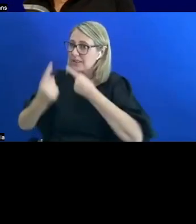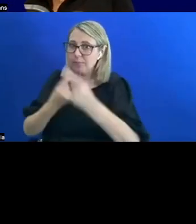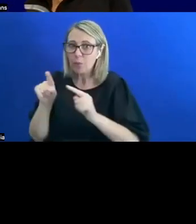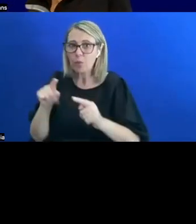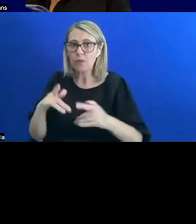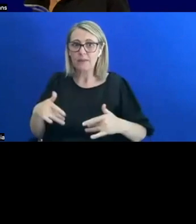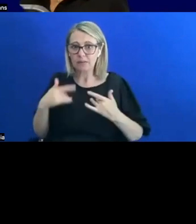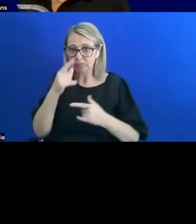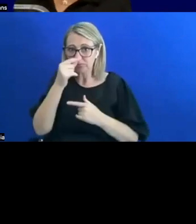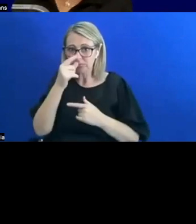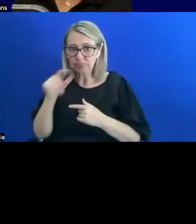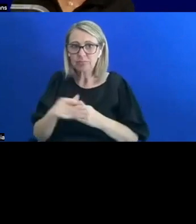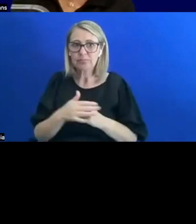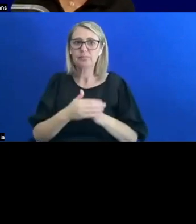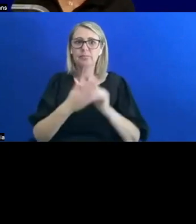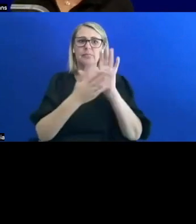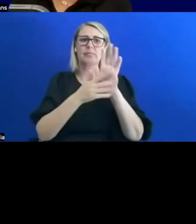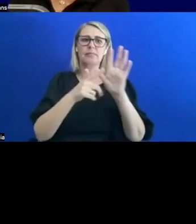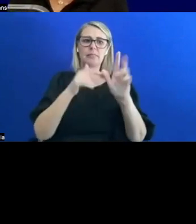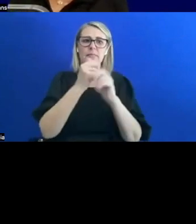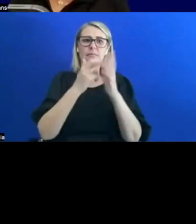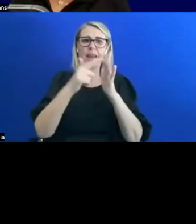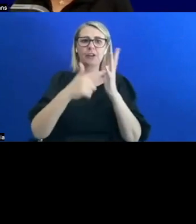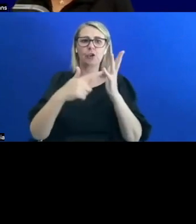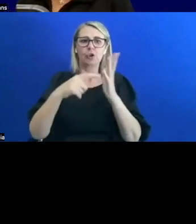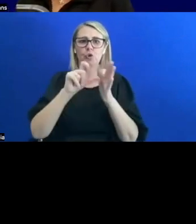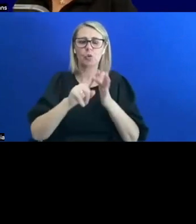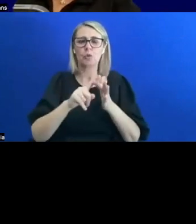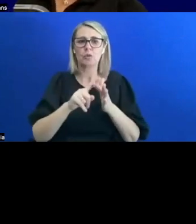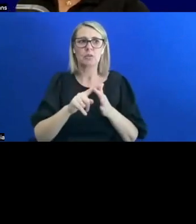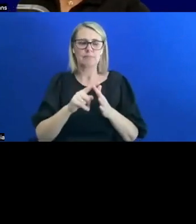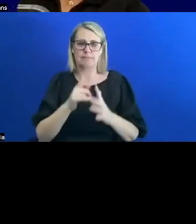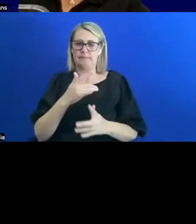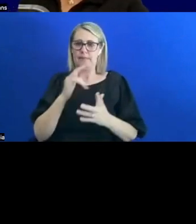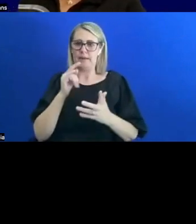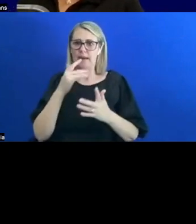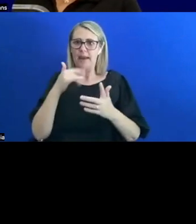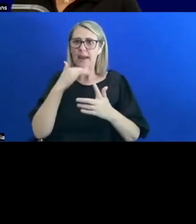The Magnitude, which is the intensity of the sensation.